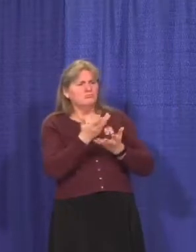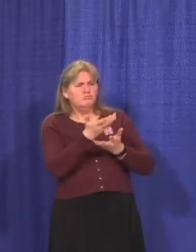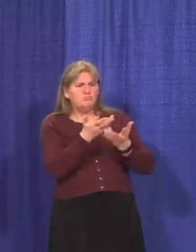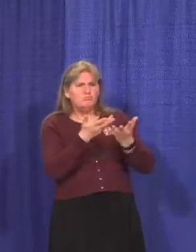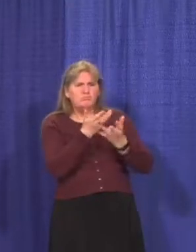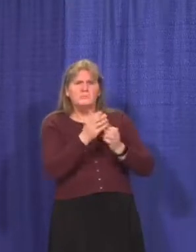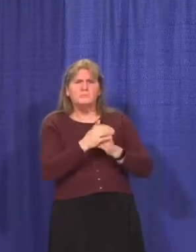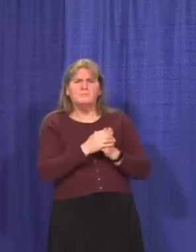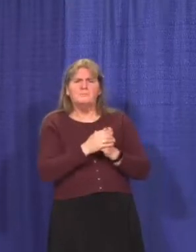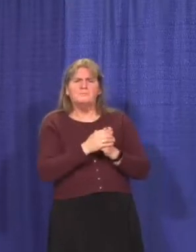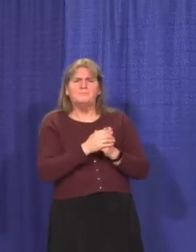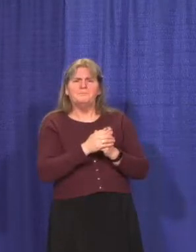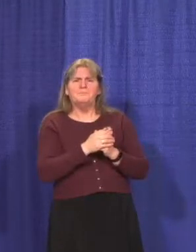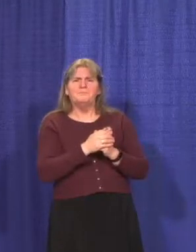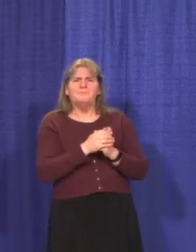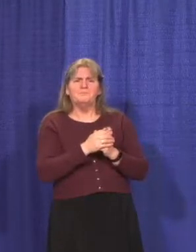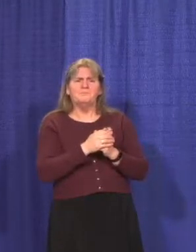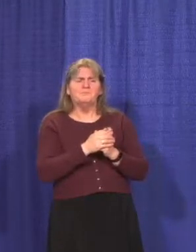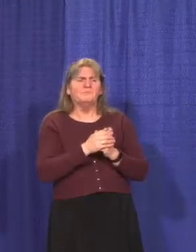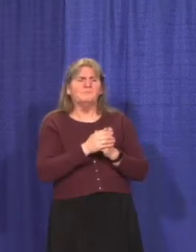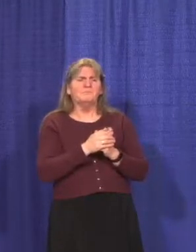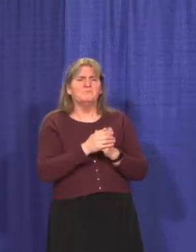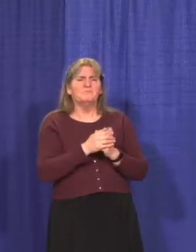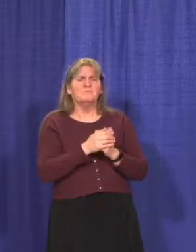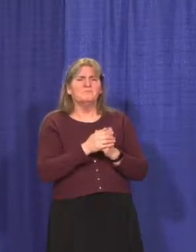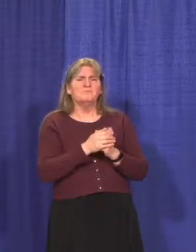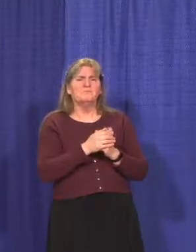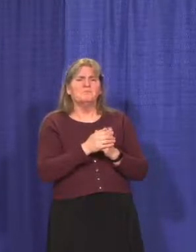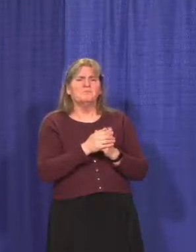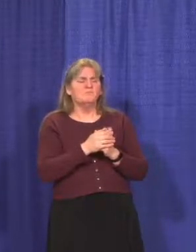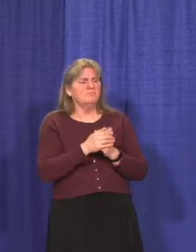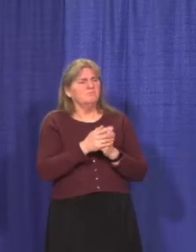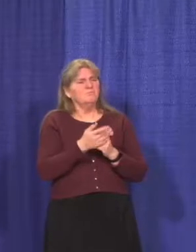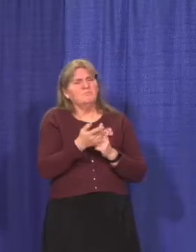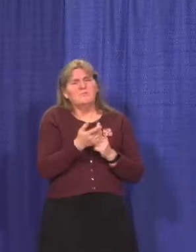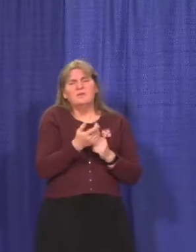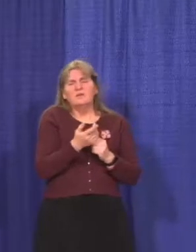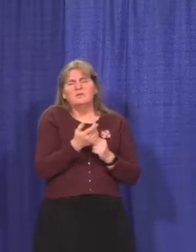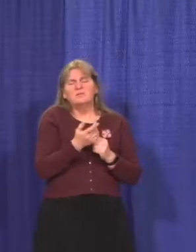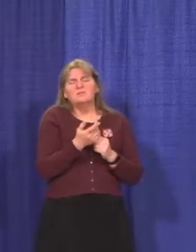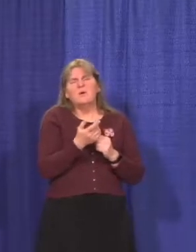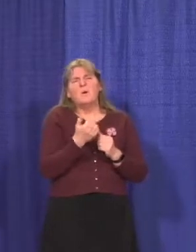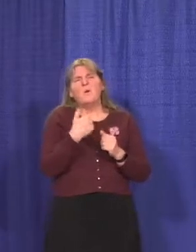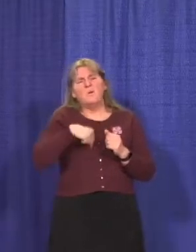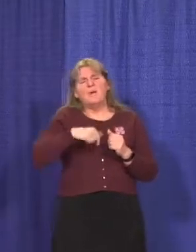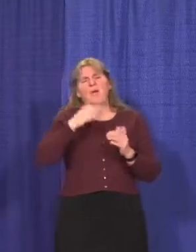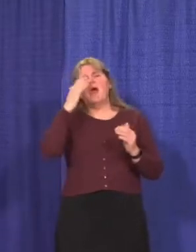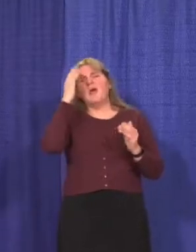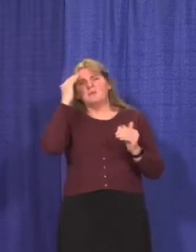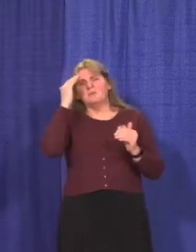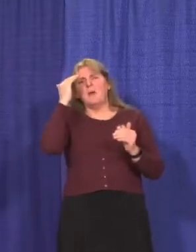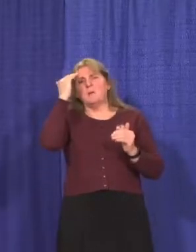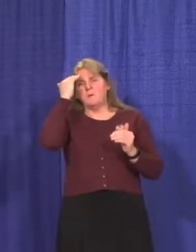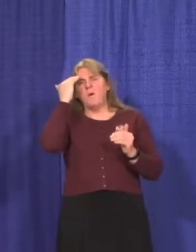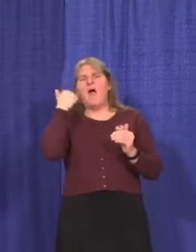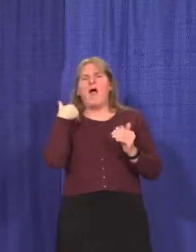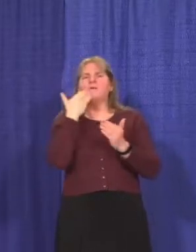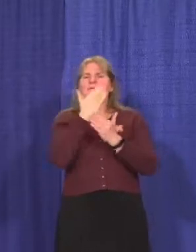were within the Ramah of what we knew to be expected from that second vaccination.